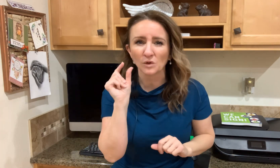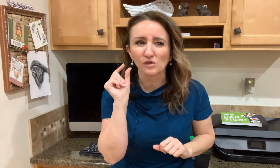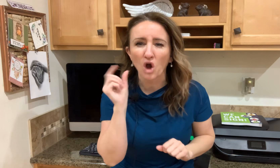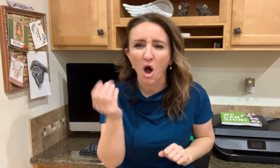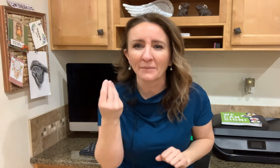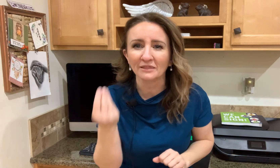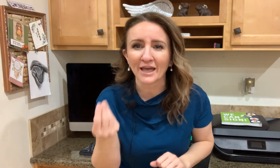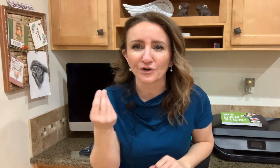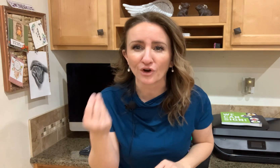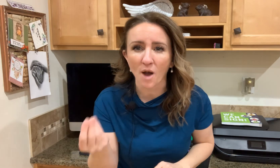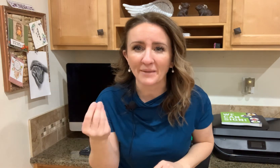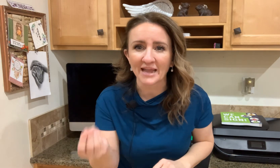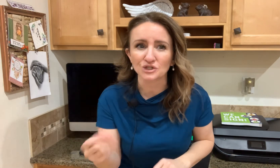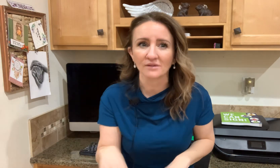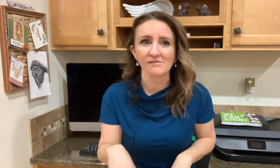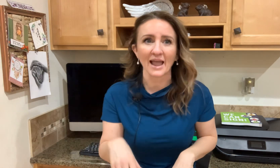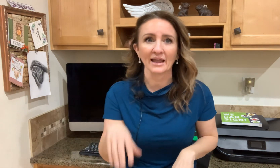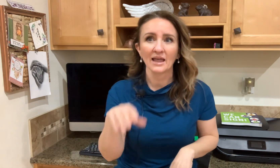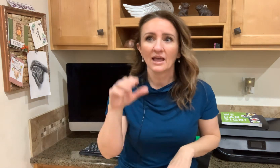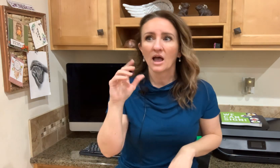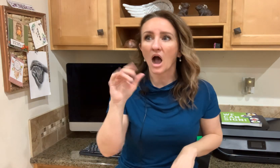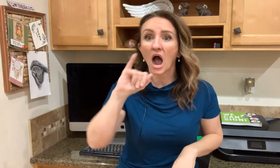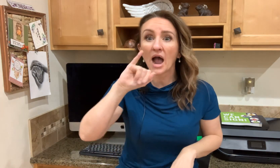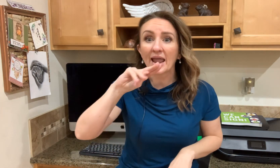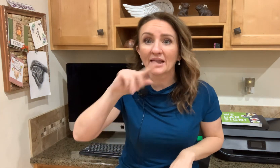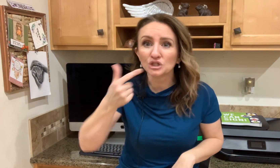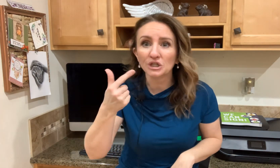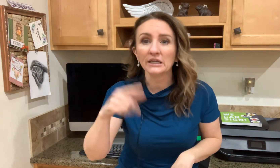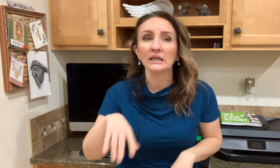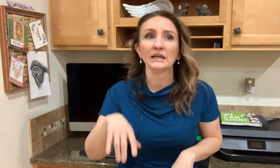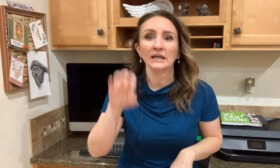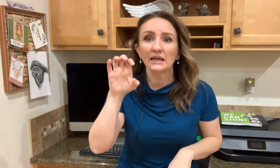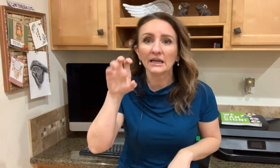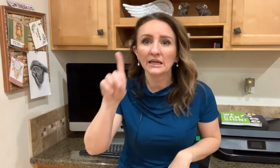those common letter combinations like "ing", "ed", "ly".